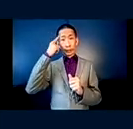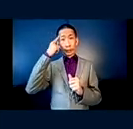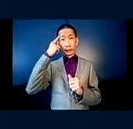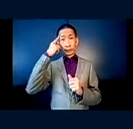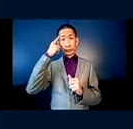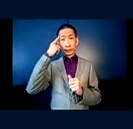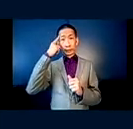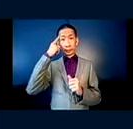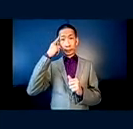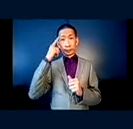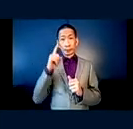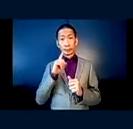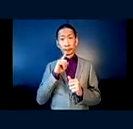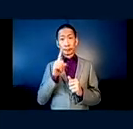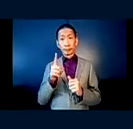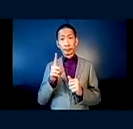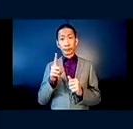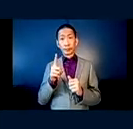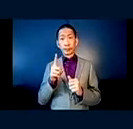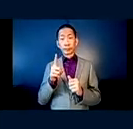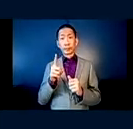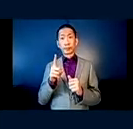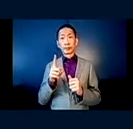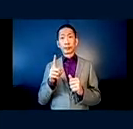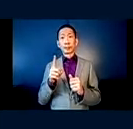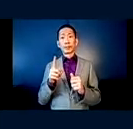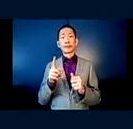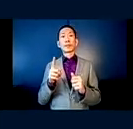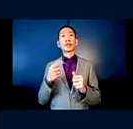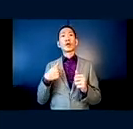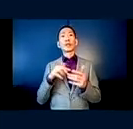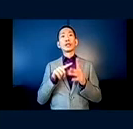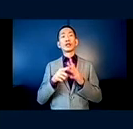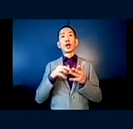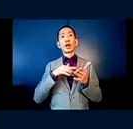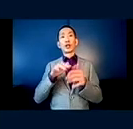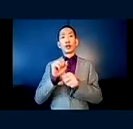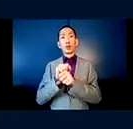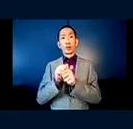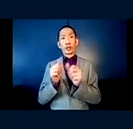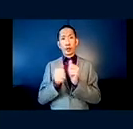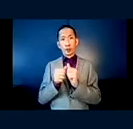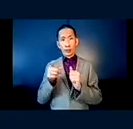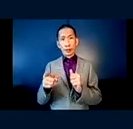HERE WHAT WE DID WHEN WE STARTED WORKING WITH THE GOVERNMENT WE DIDN'T SCALE UP IMMUNIZATION.